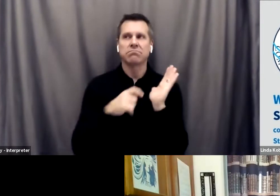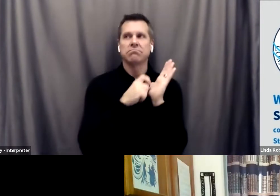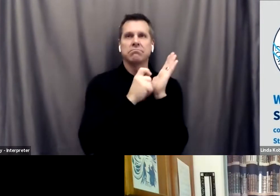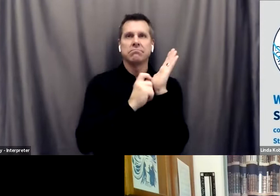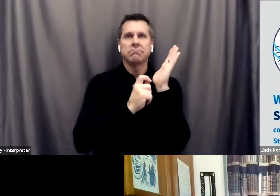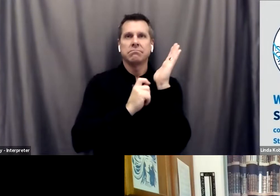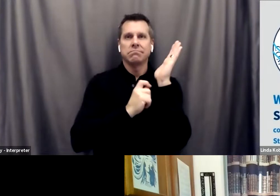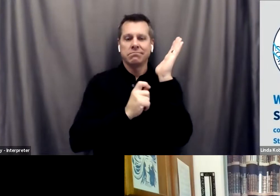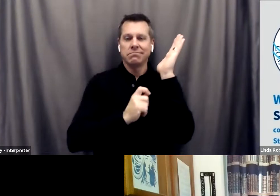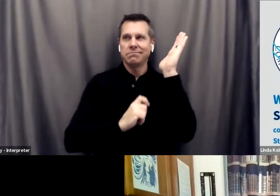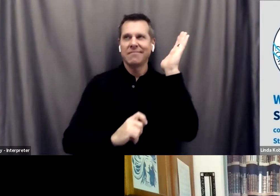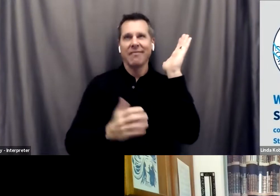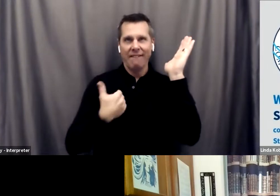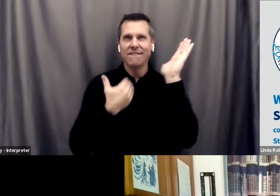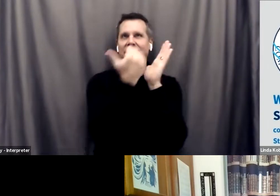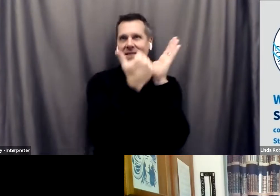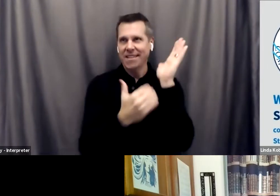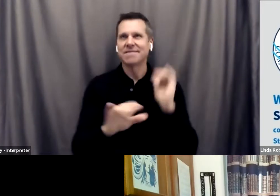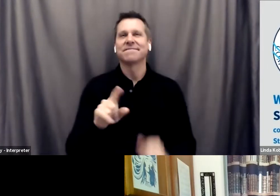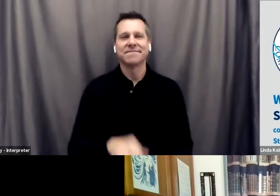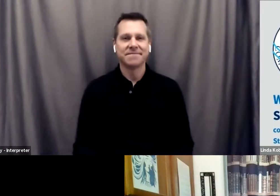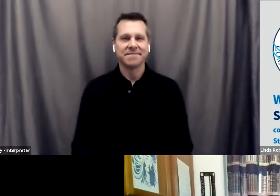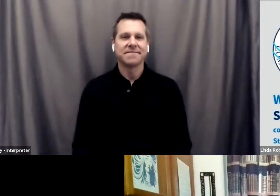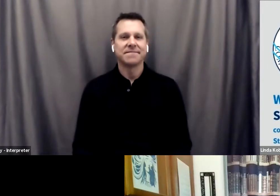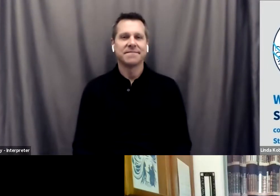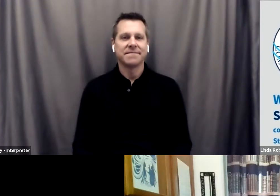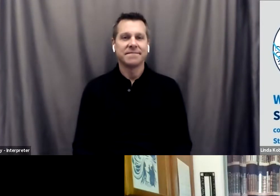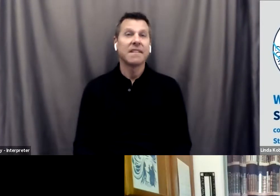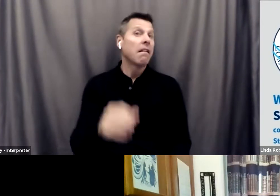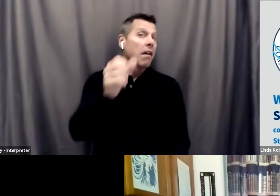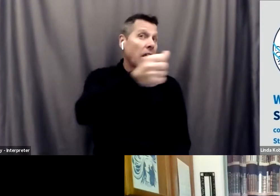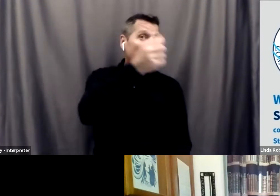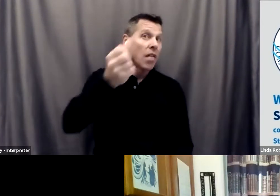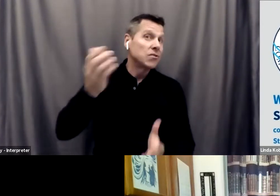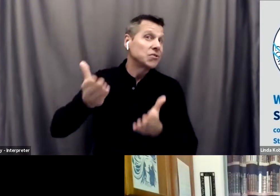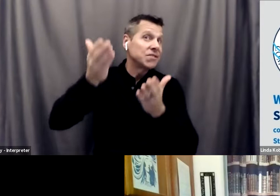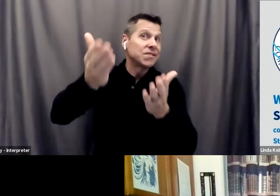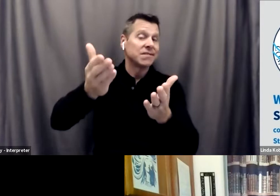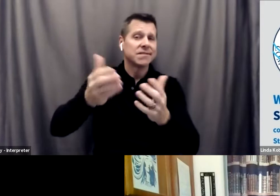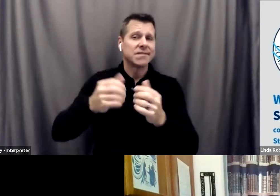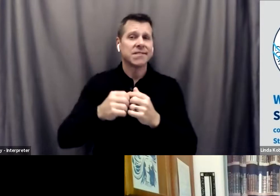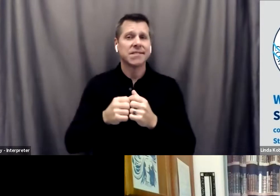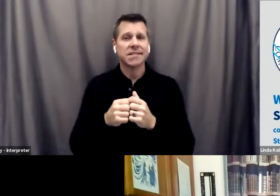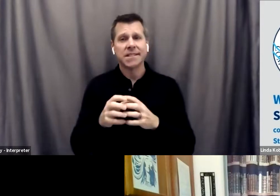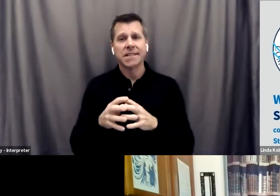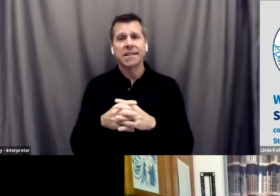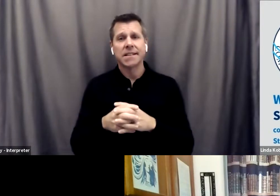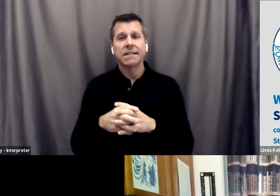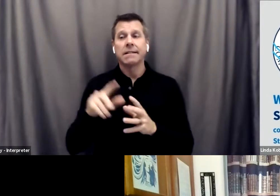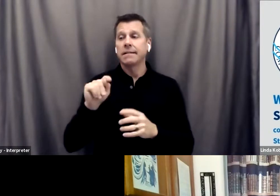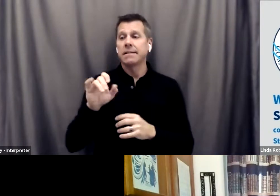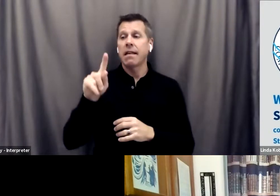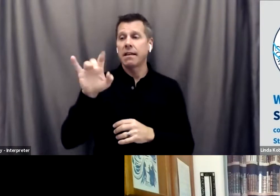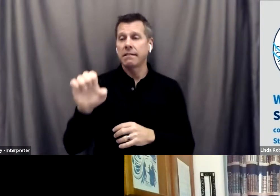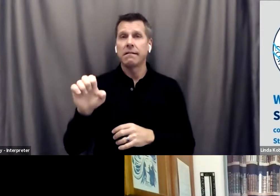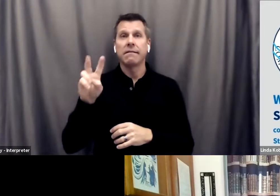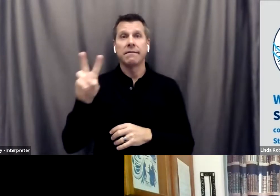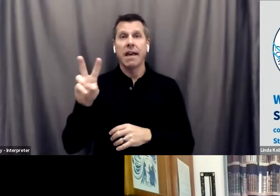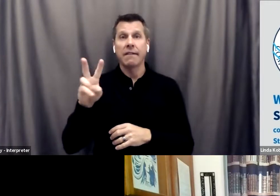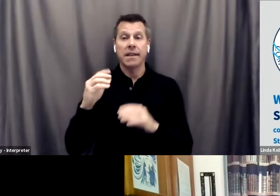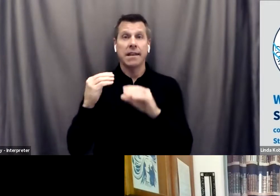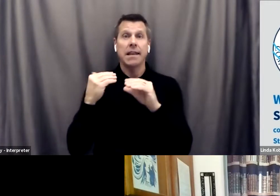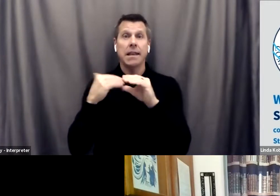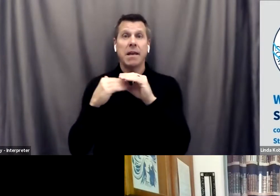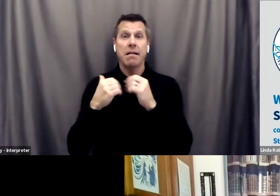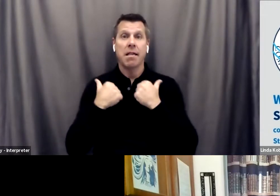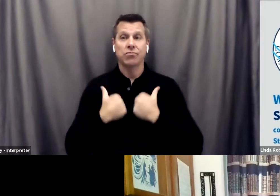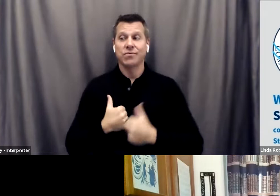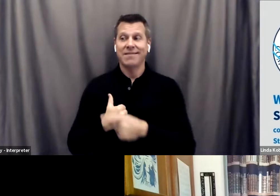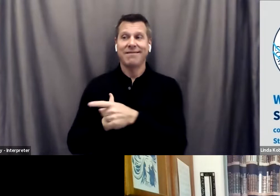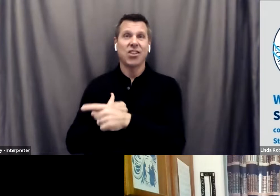got a list going. And if you have other suggestions, I did put the title five email address into the chat and so you can send it